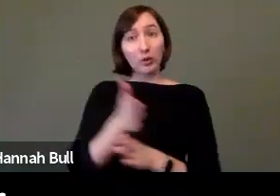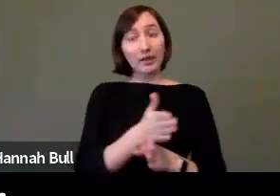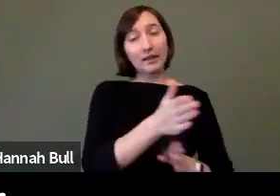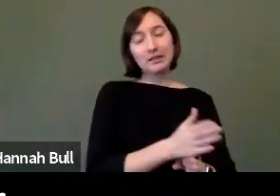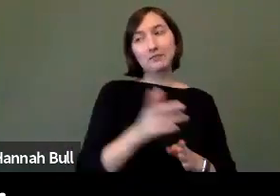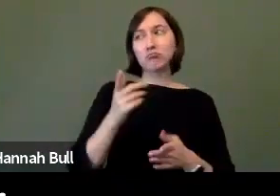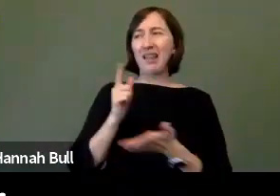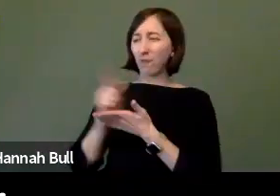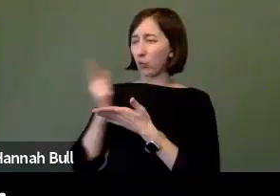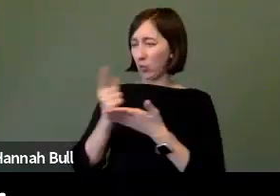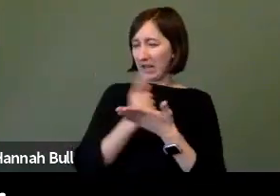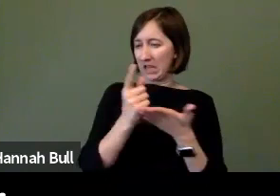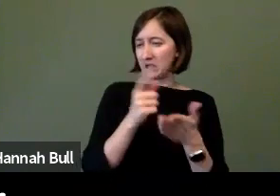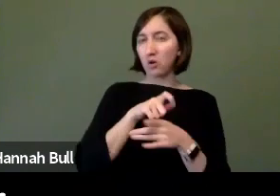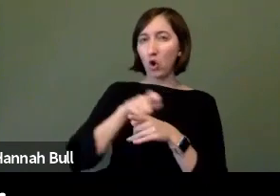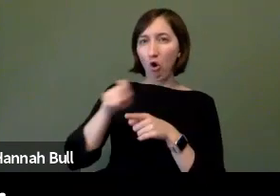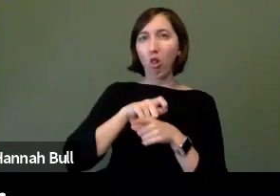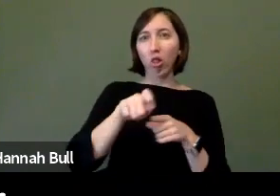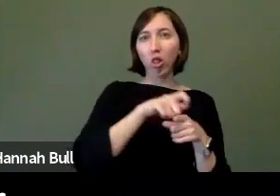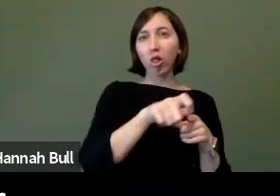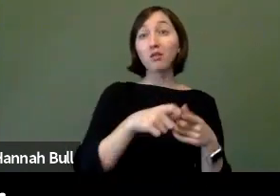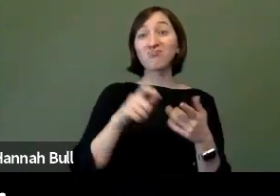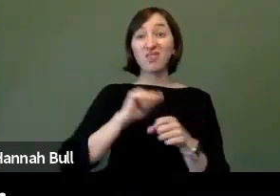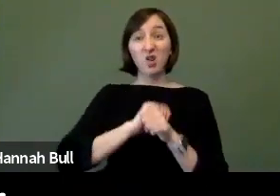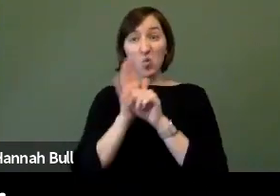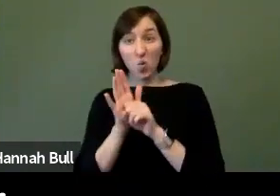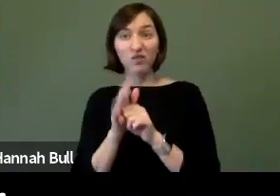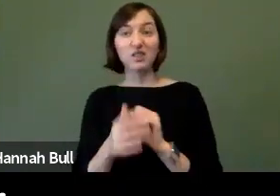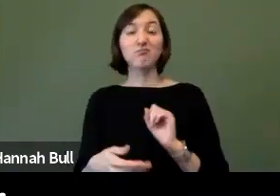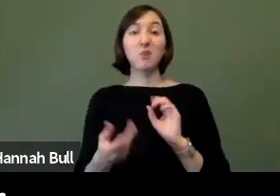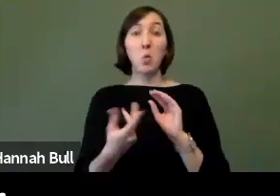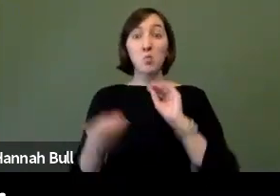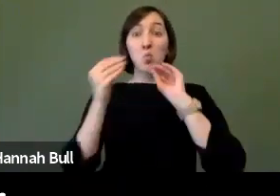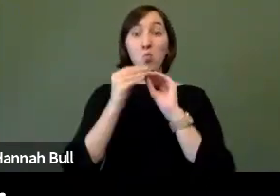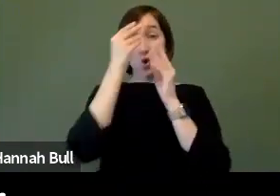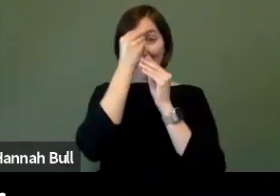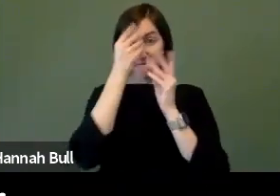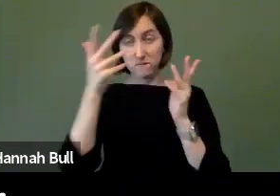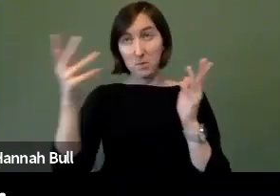and as the pandemic has gone on as information has slowed down